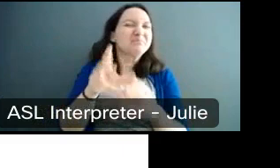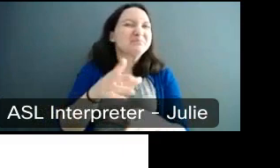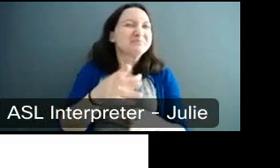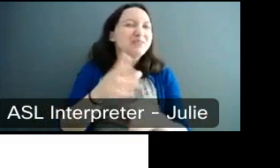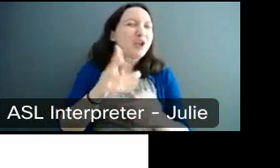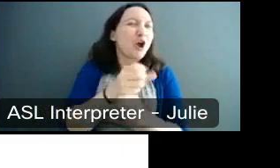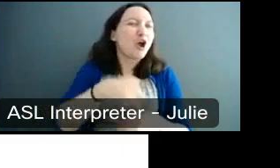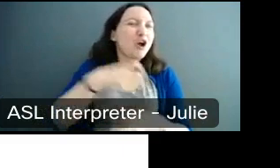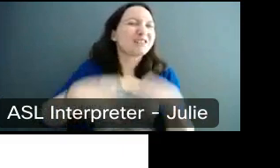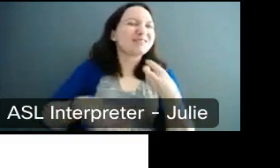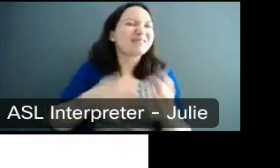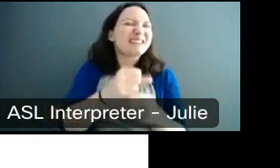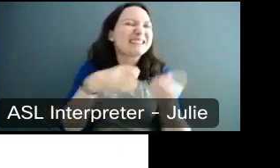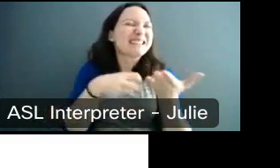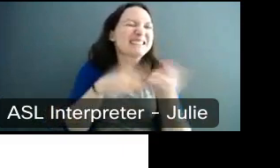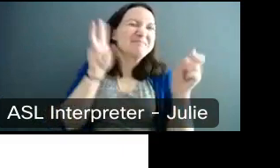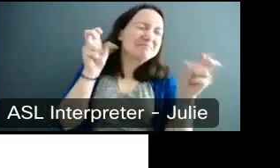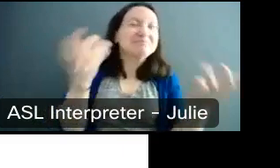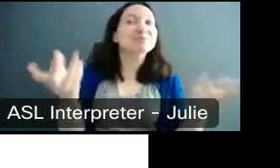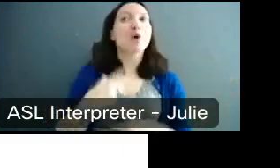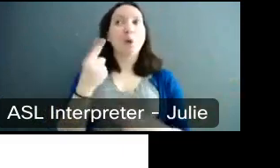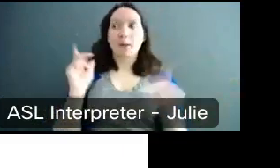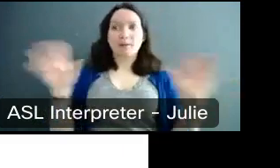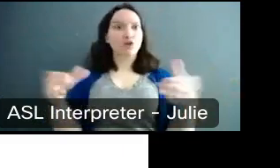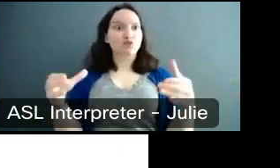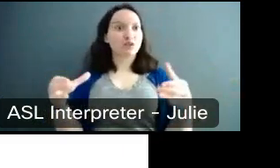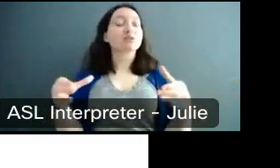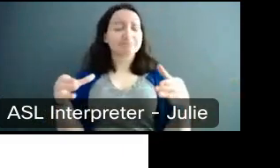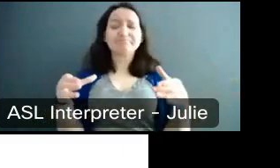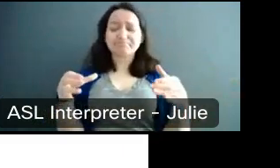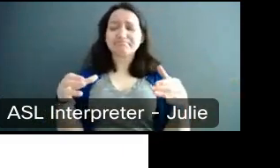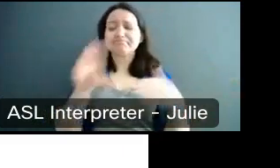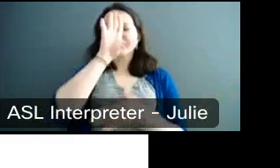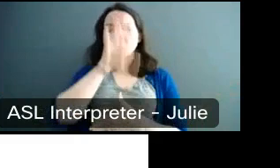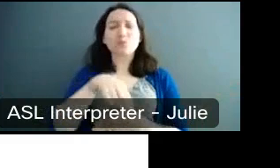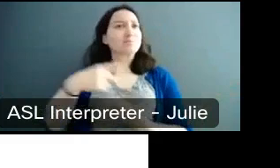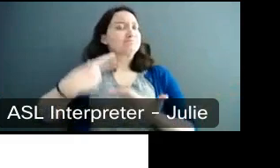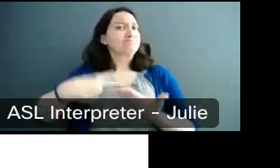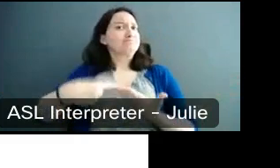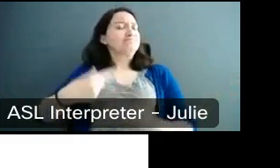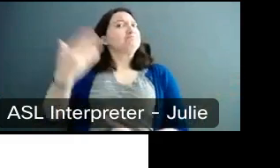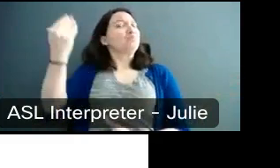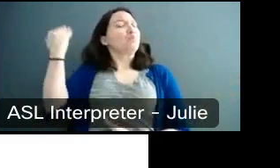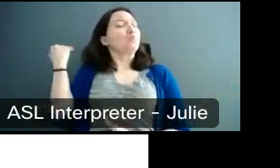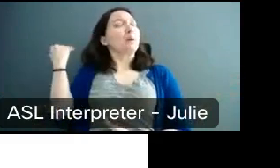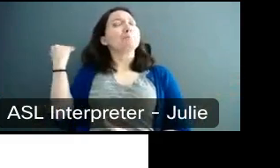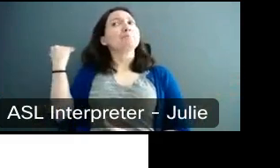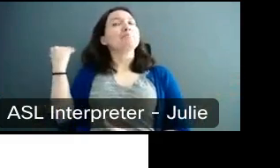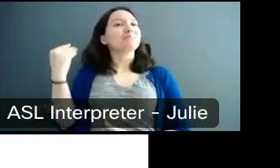You know, 1, population, um, I know we had discussed in the past that, uh, particularly for.